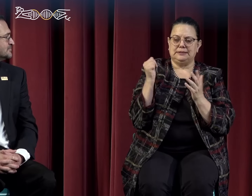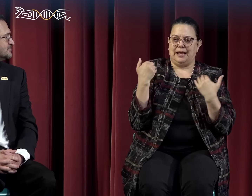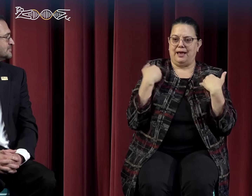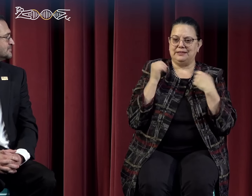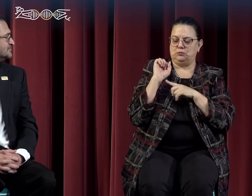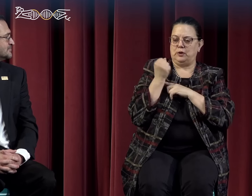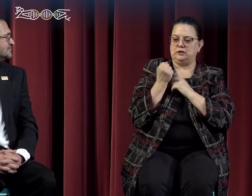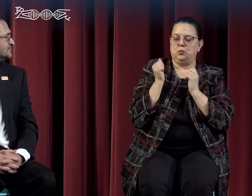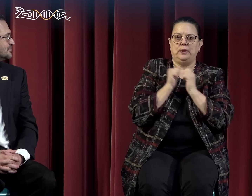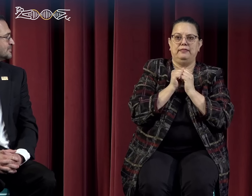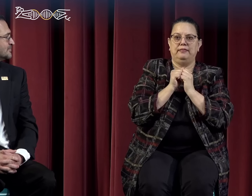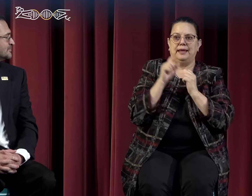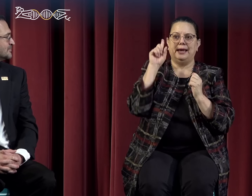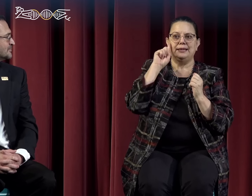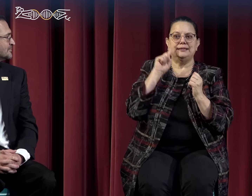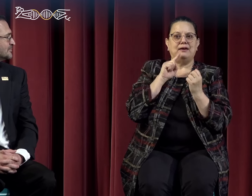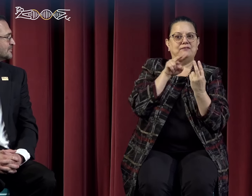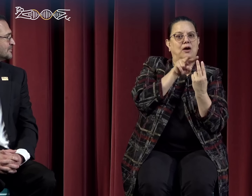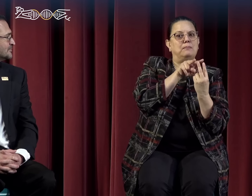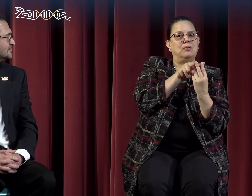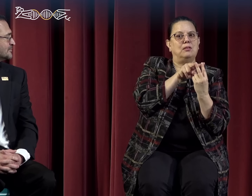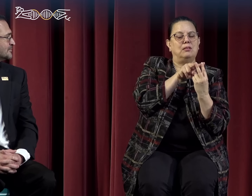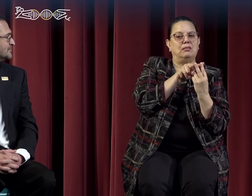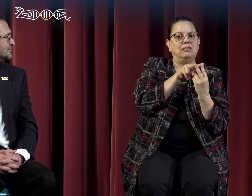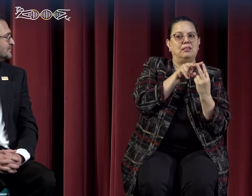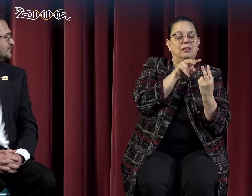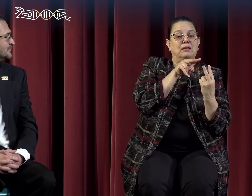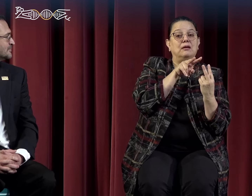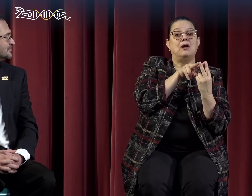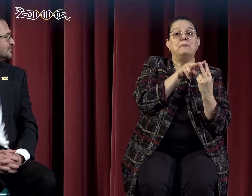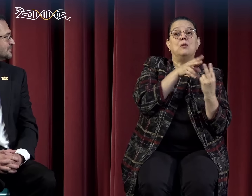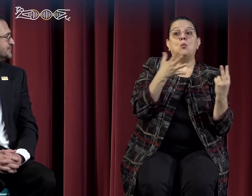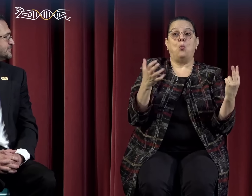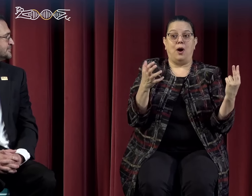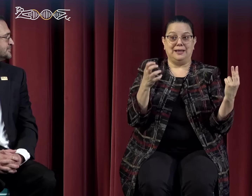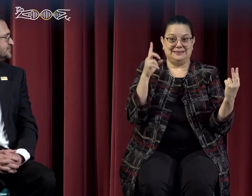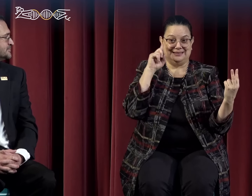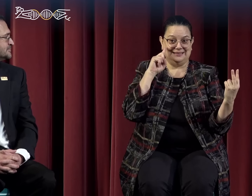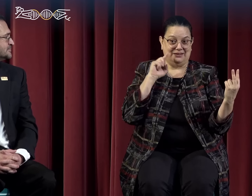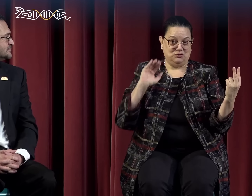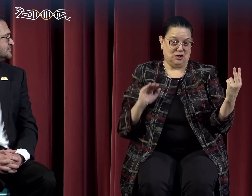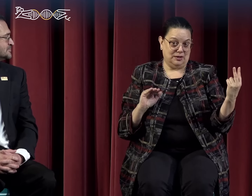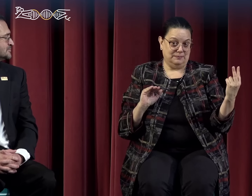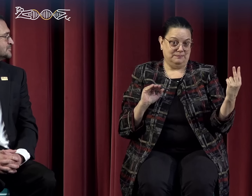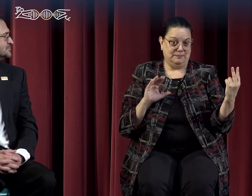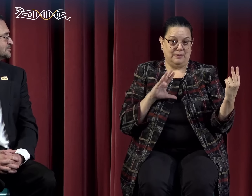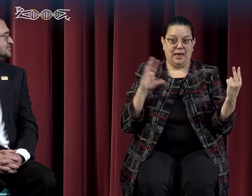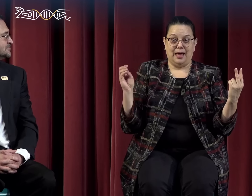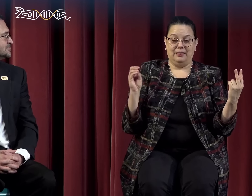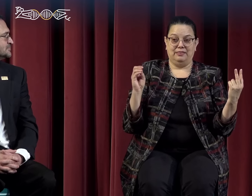they will have situations where a Deaf couple will come to them and want to